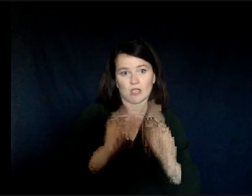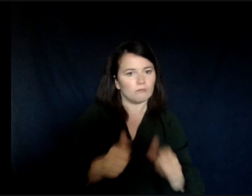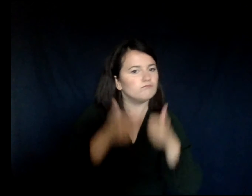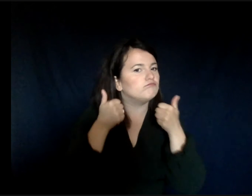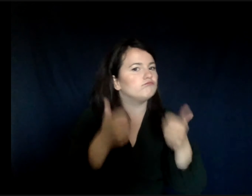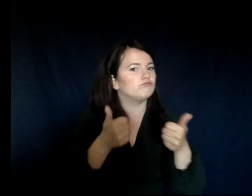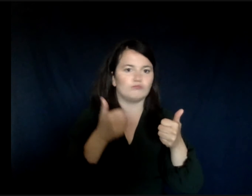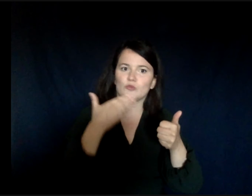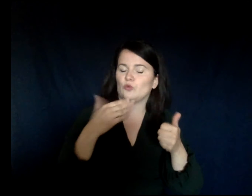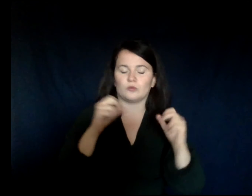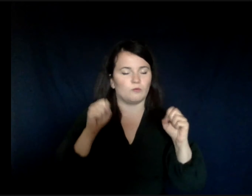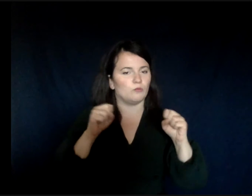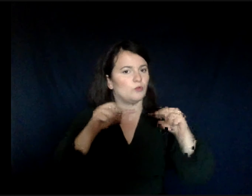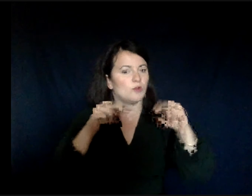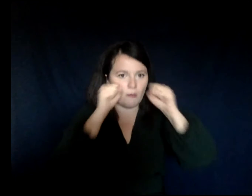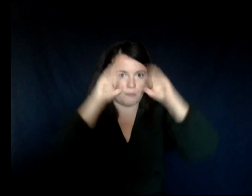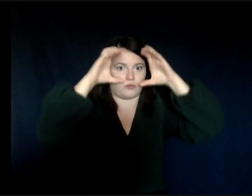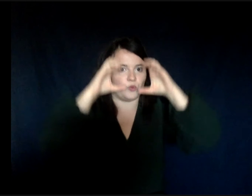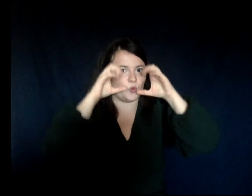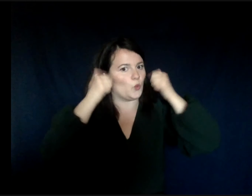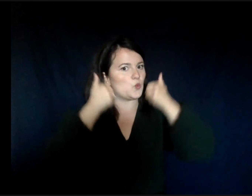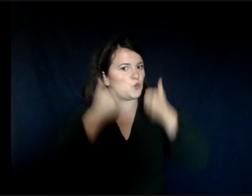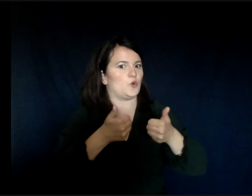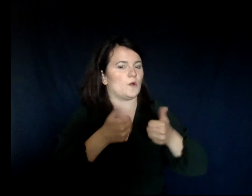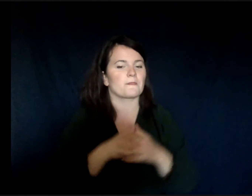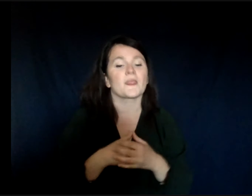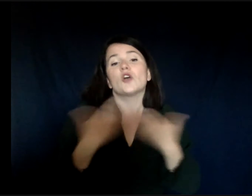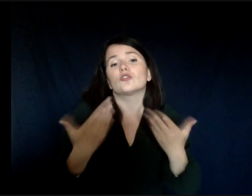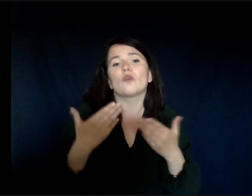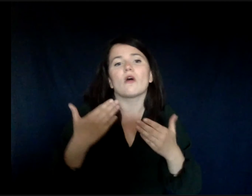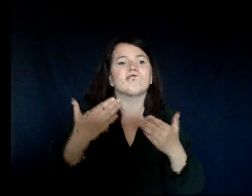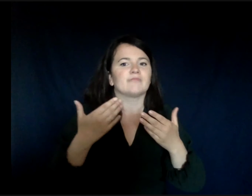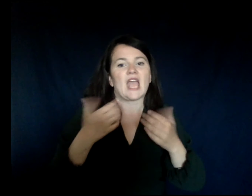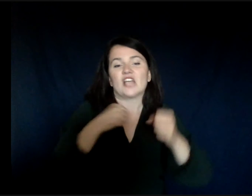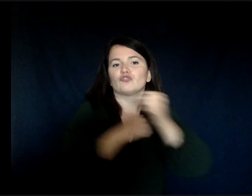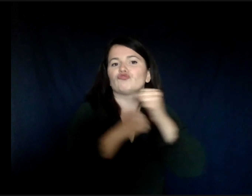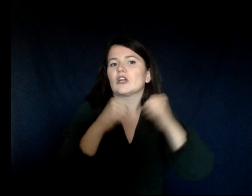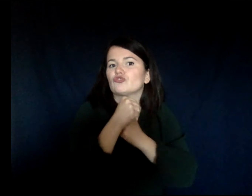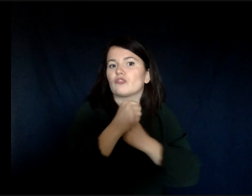our regular structural dialogue, that we manage with the civil society.